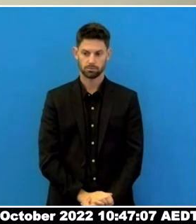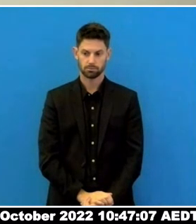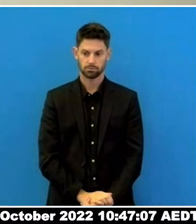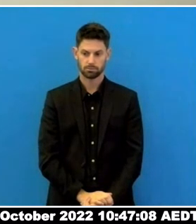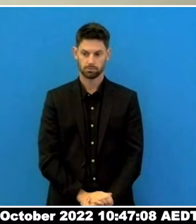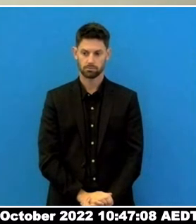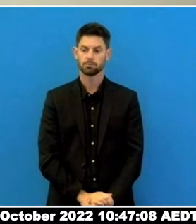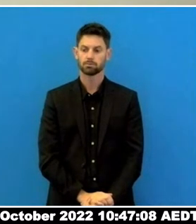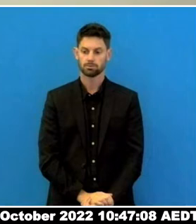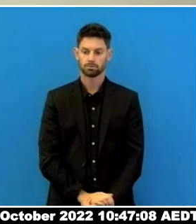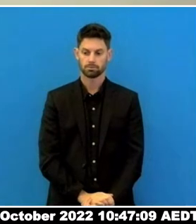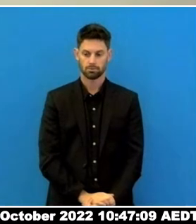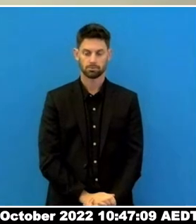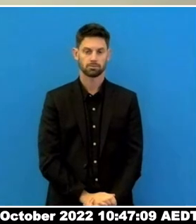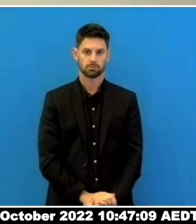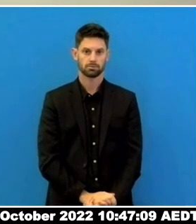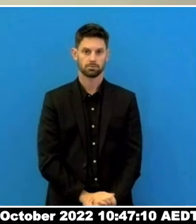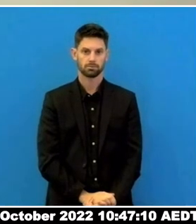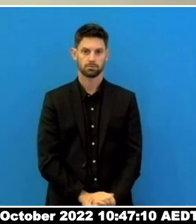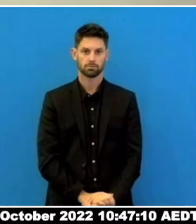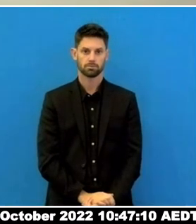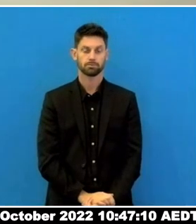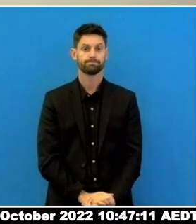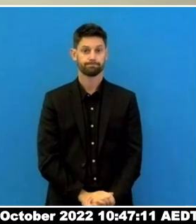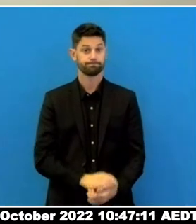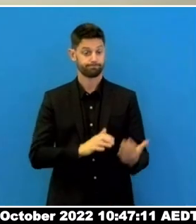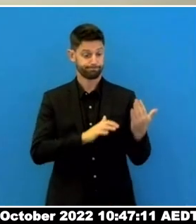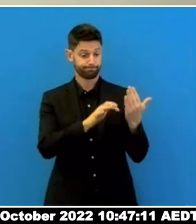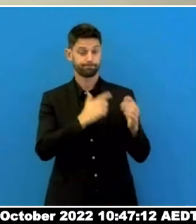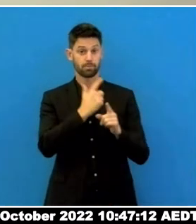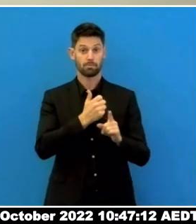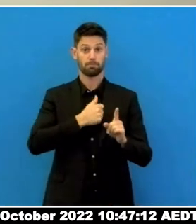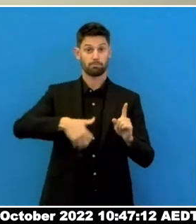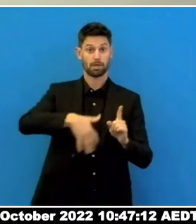Okay. "My background. I am a refugee.